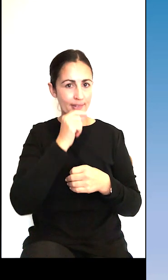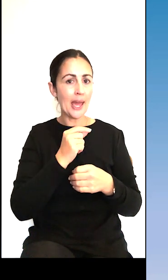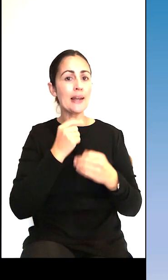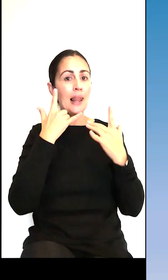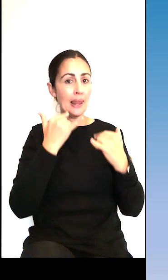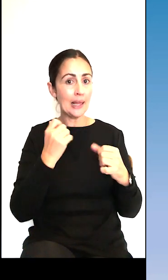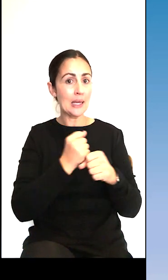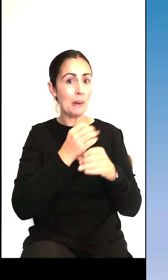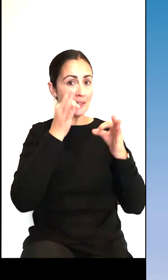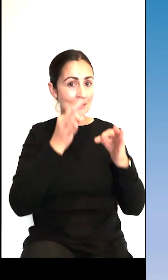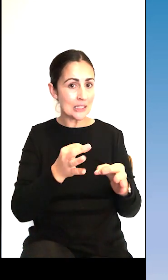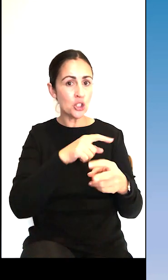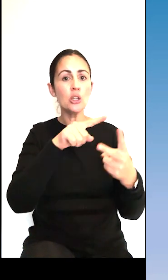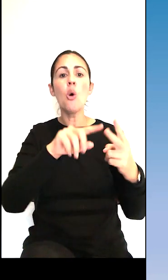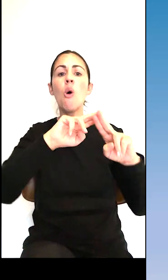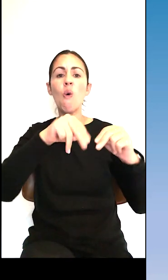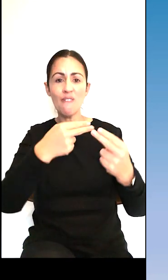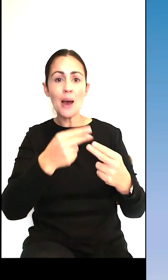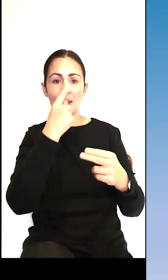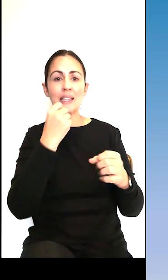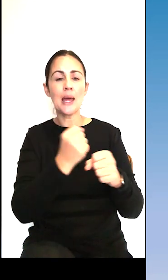if no substitute decision maker has been appointed.